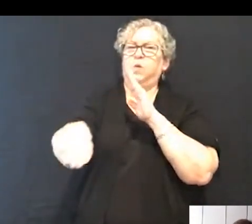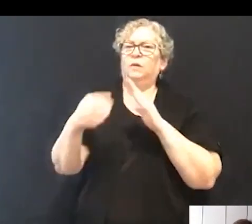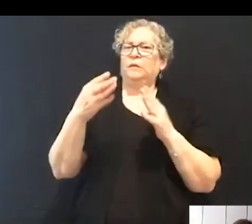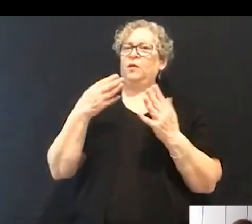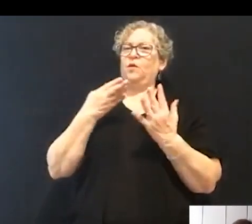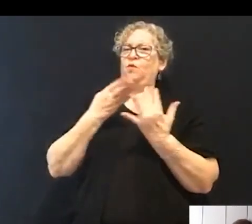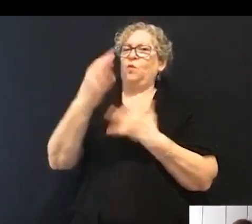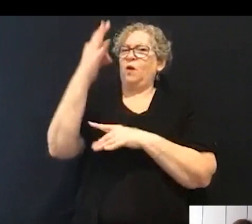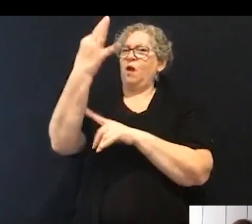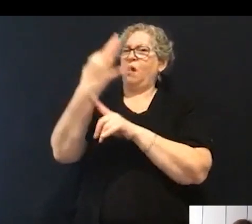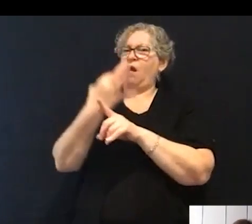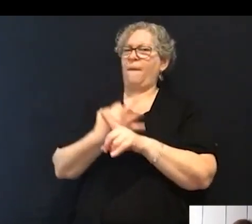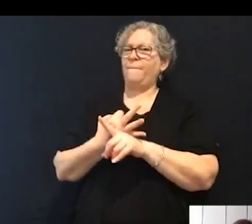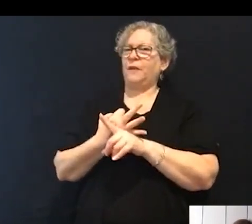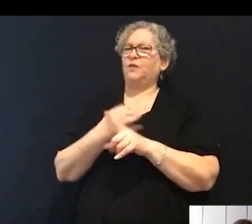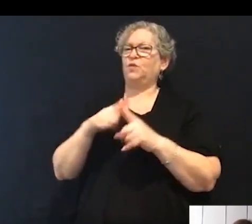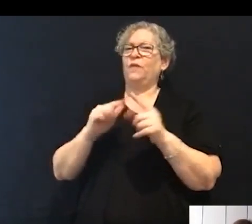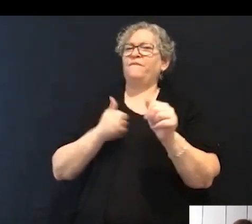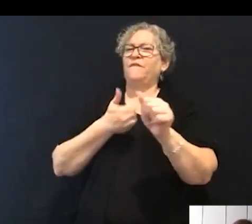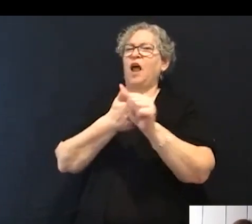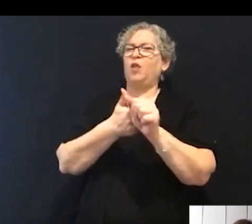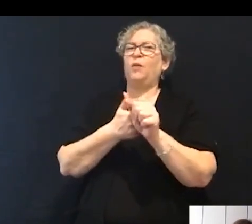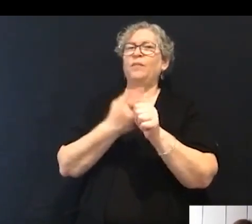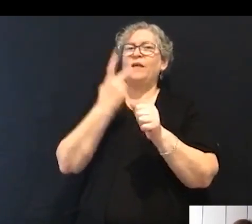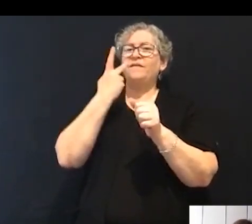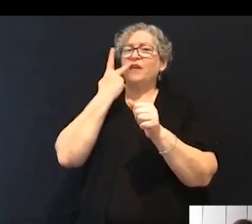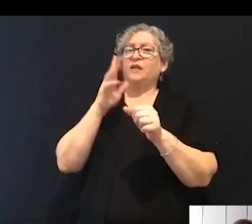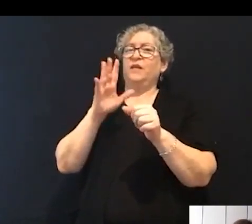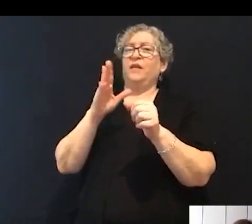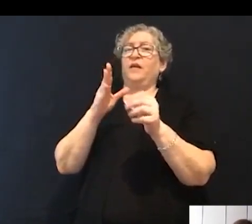For the visual field and the low luminance condition,